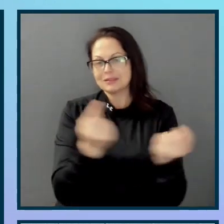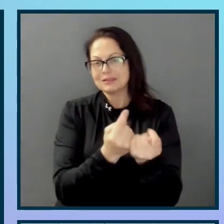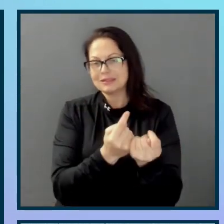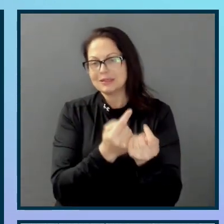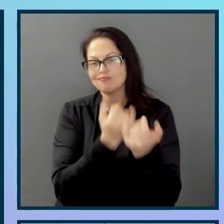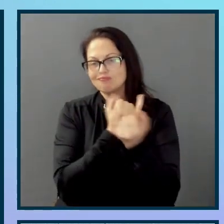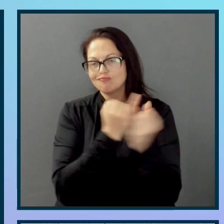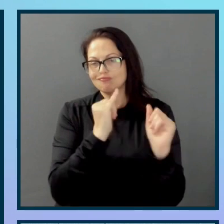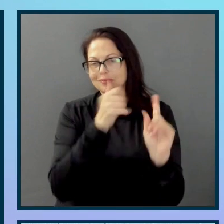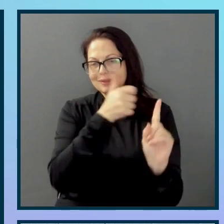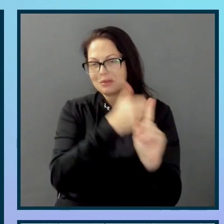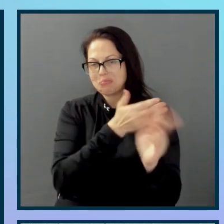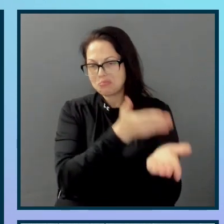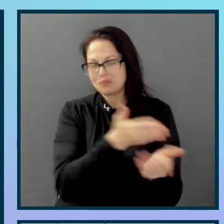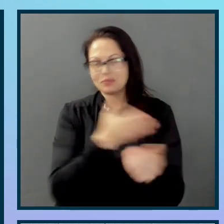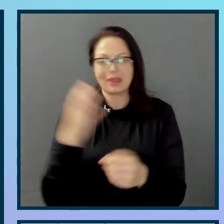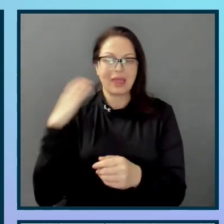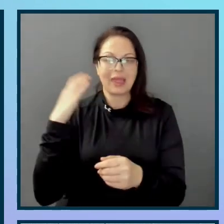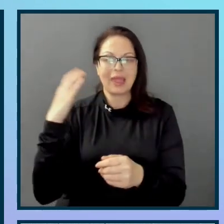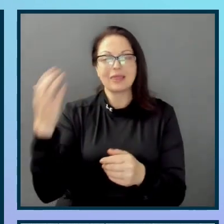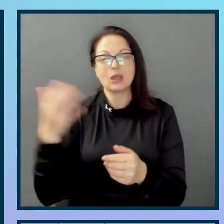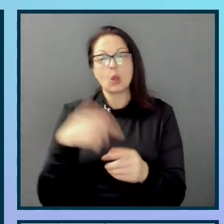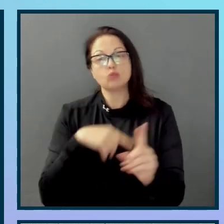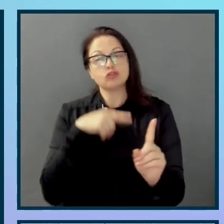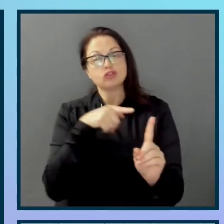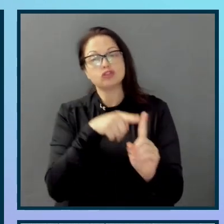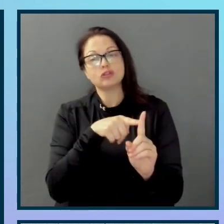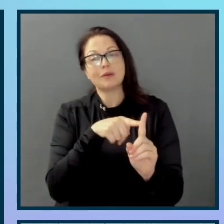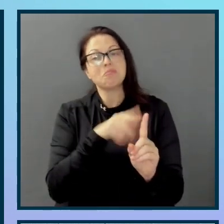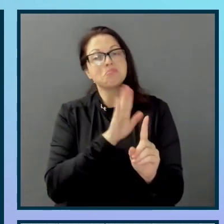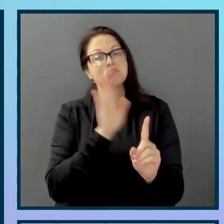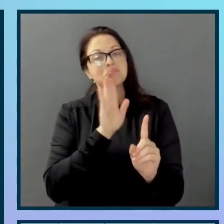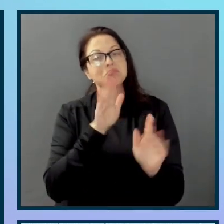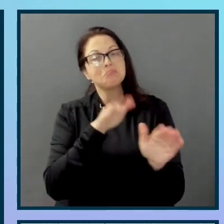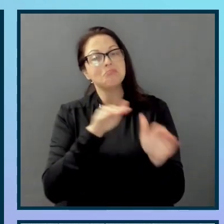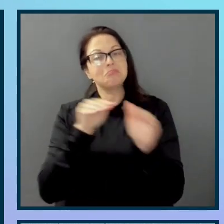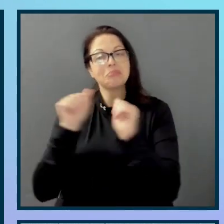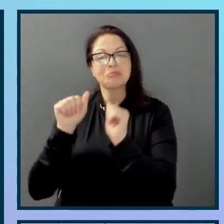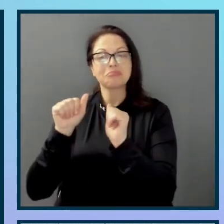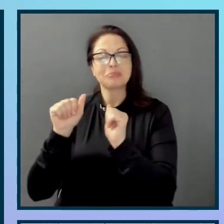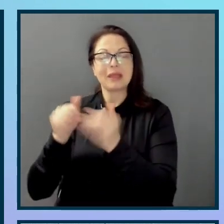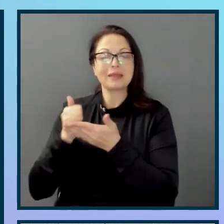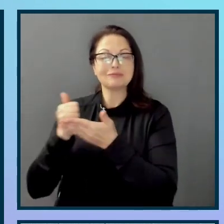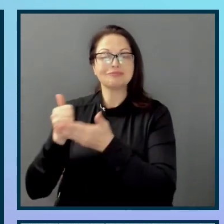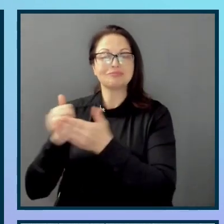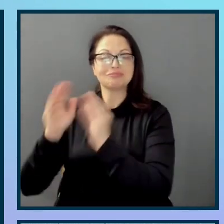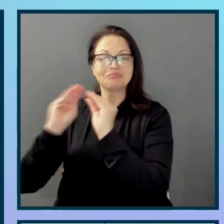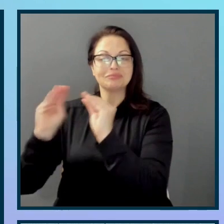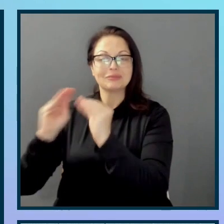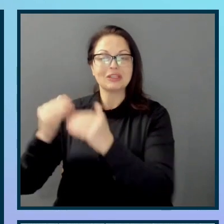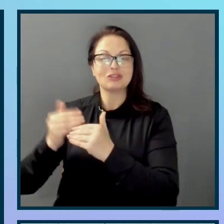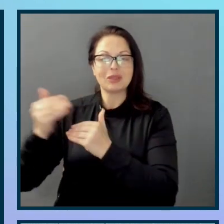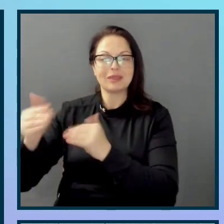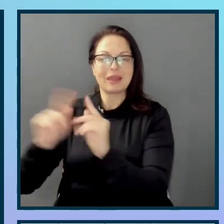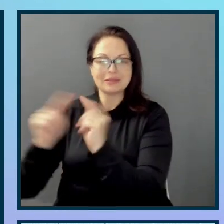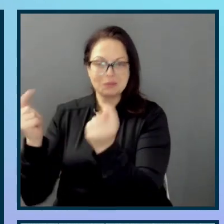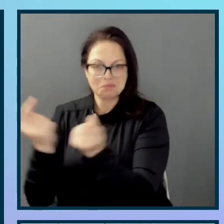the coach disengages and moves on to the next team. So talk about how I've seen this actually done in practice,